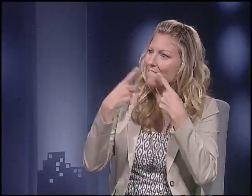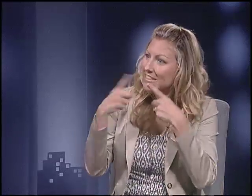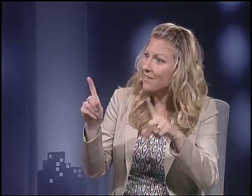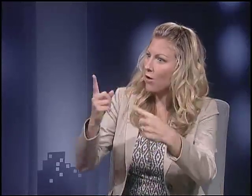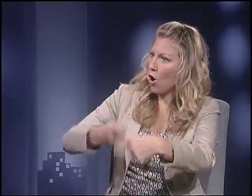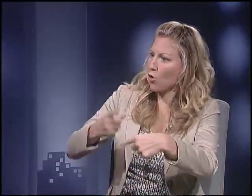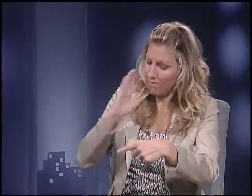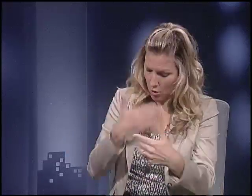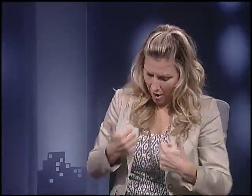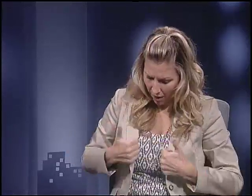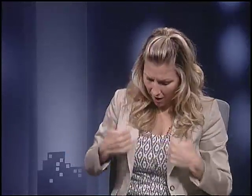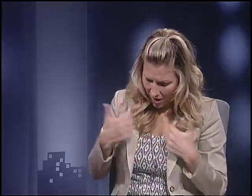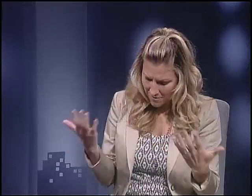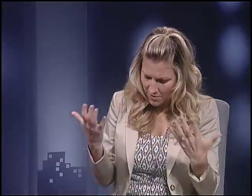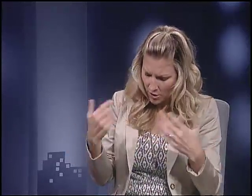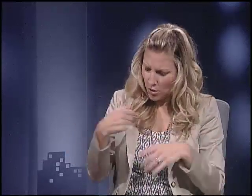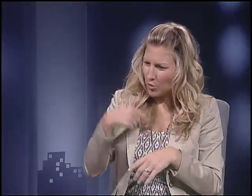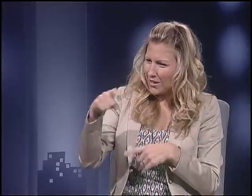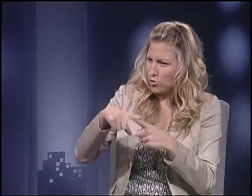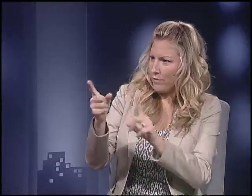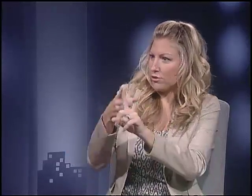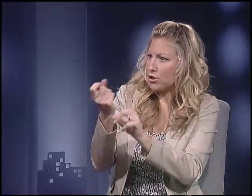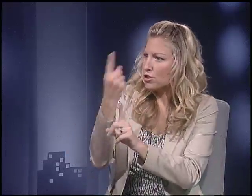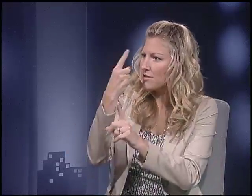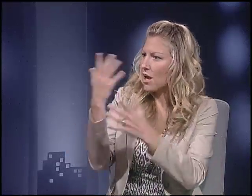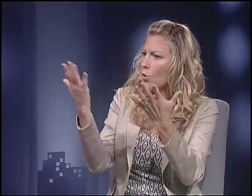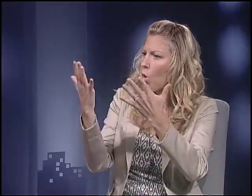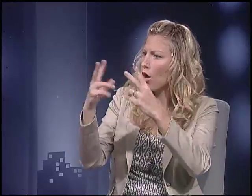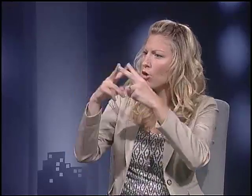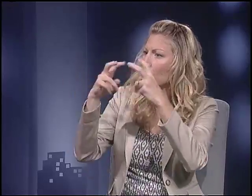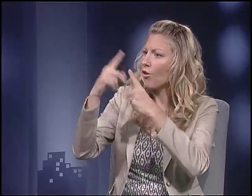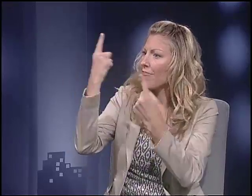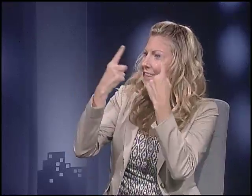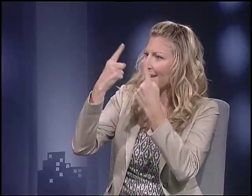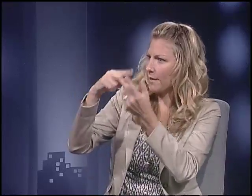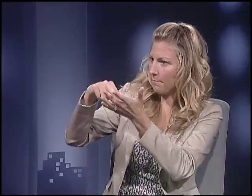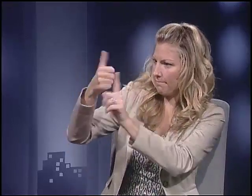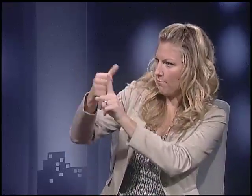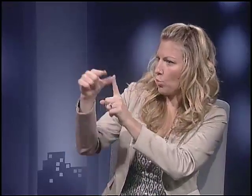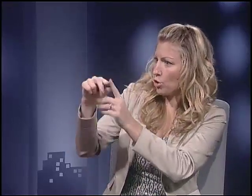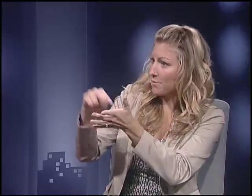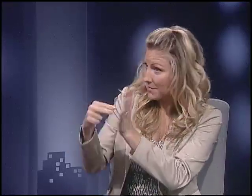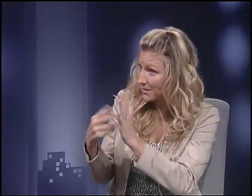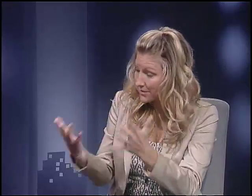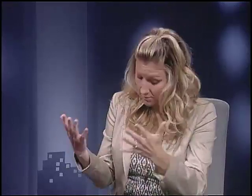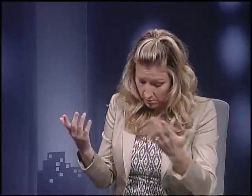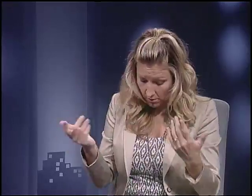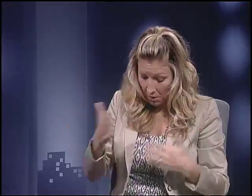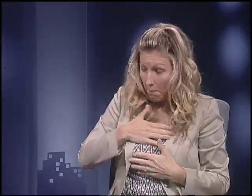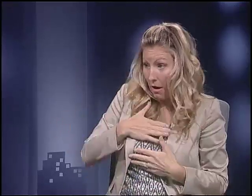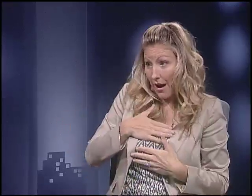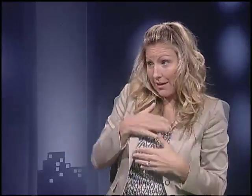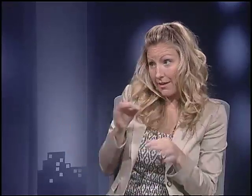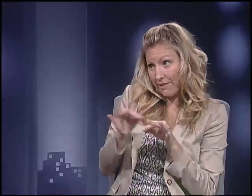Before we can effectively argue for our lives, we need to first understand what critical thinking means, what that phrase means.